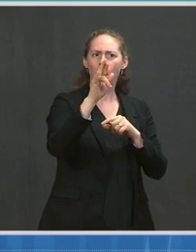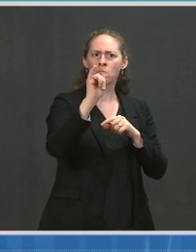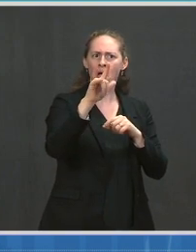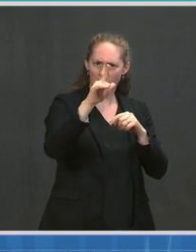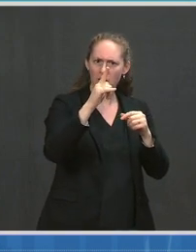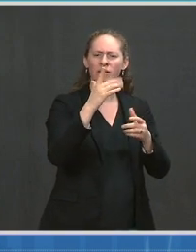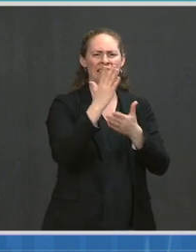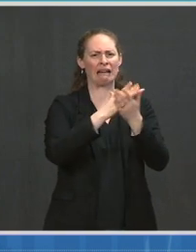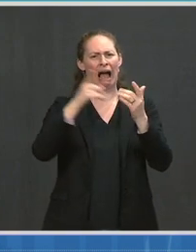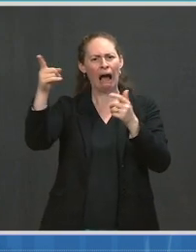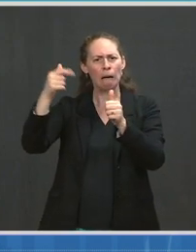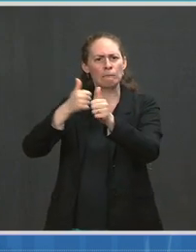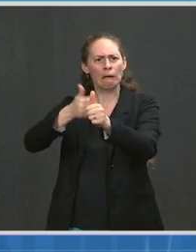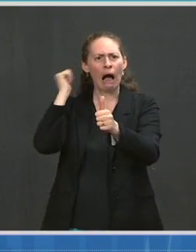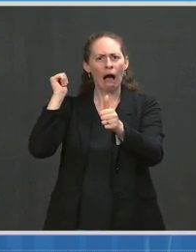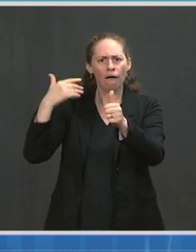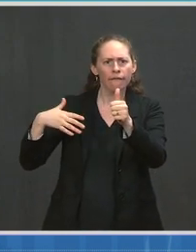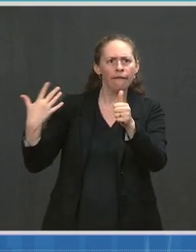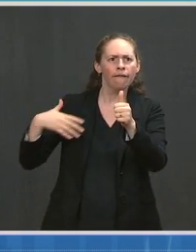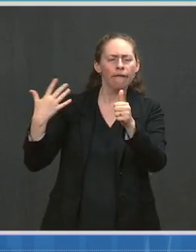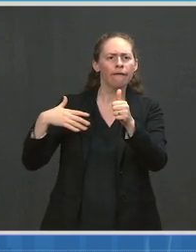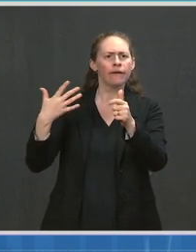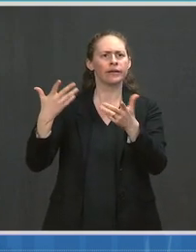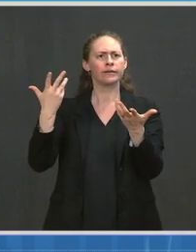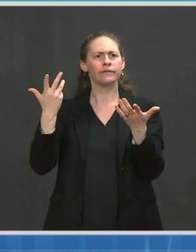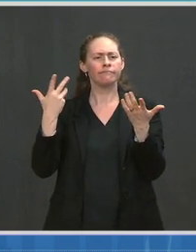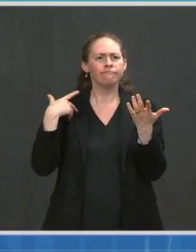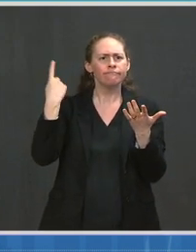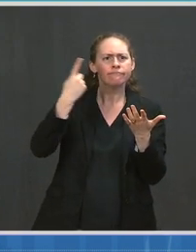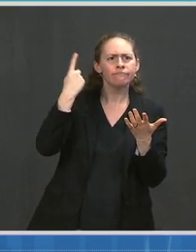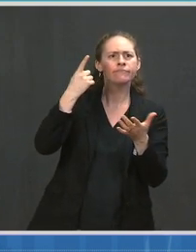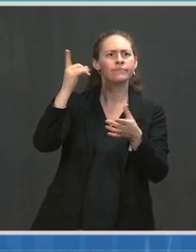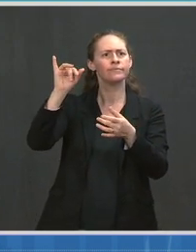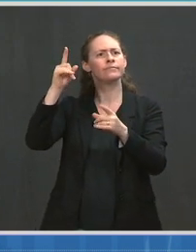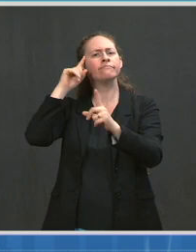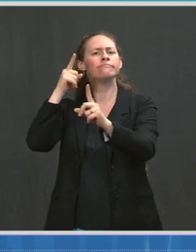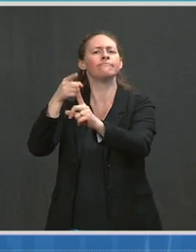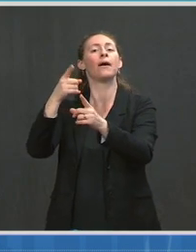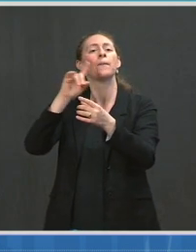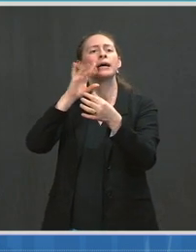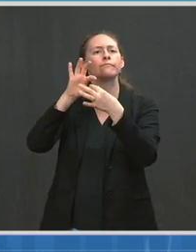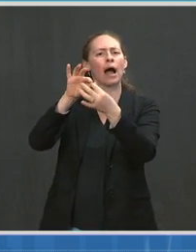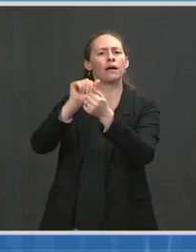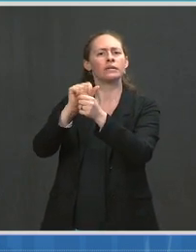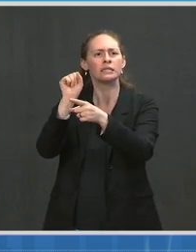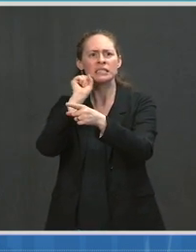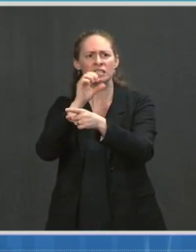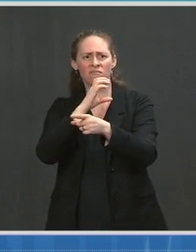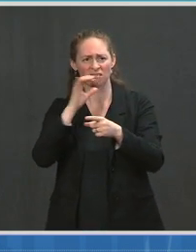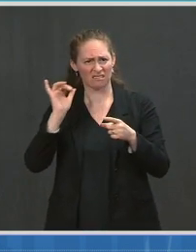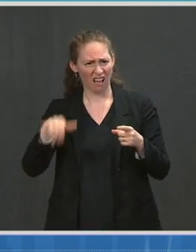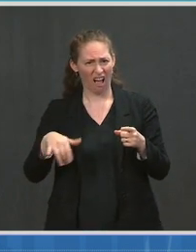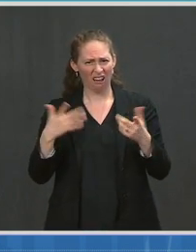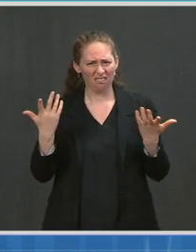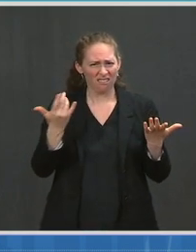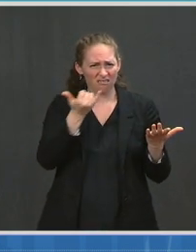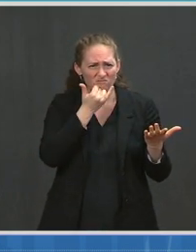including seniors, 65+. I'm wondering if that is a mistake, if they should be focusing on that more first.